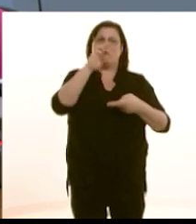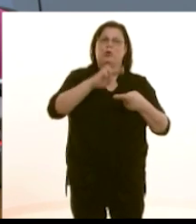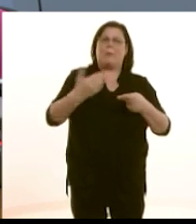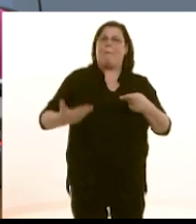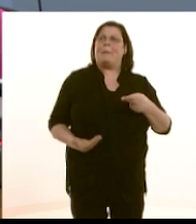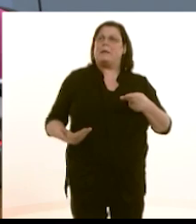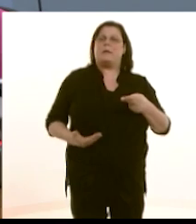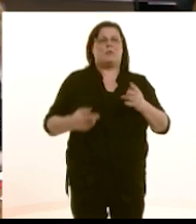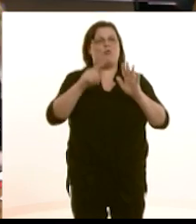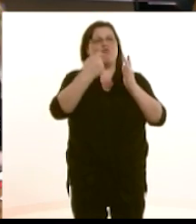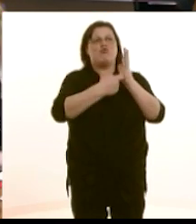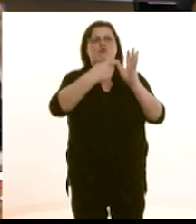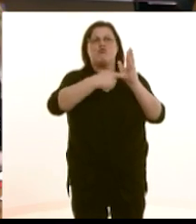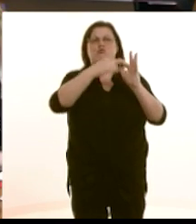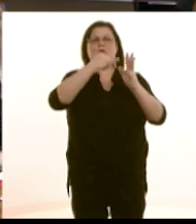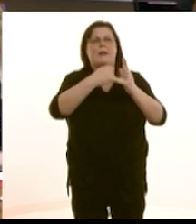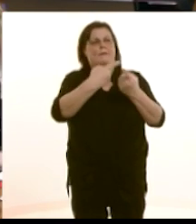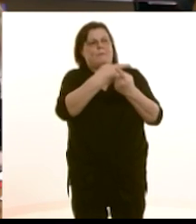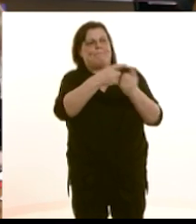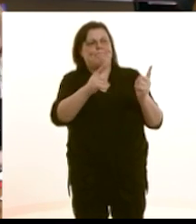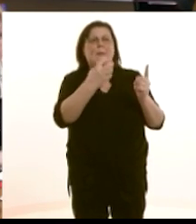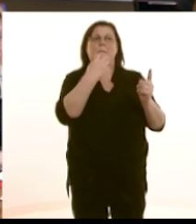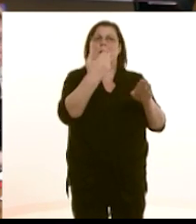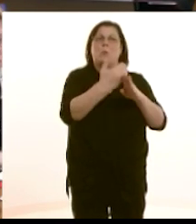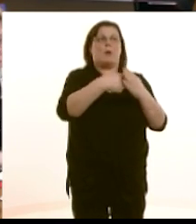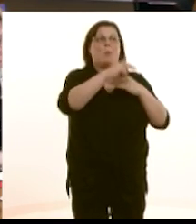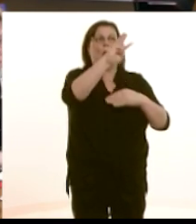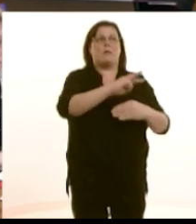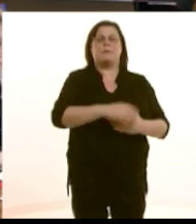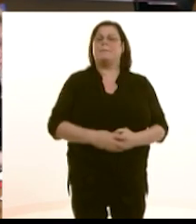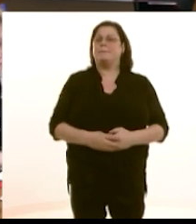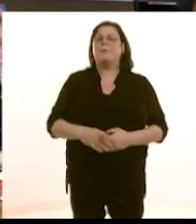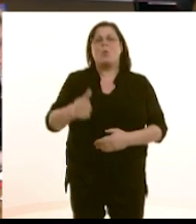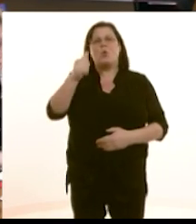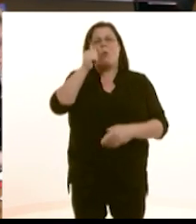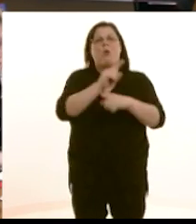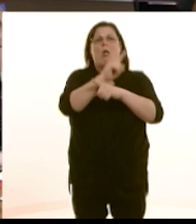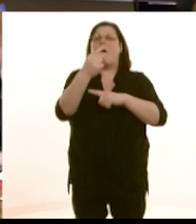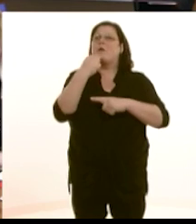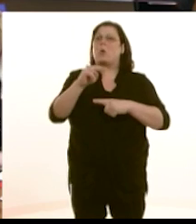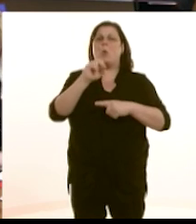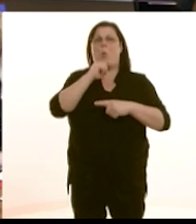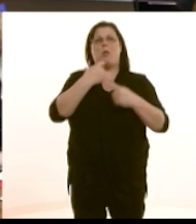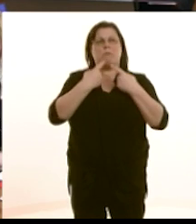Carwyn Jones: First of all, we knowóI know that, obviously, the Minister will make a statement on this later on this afternoonóthat this is very difficult news for Port Talbot